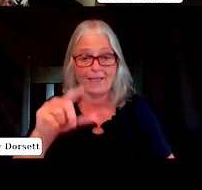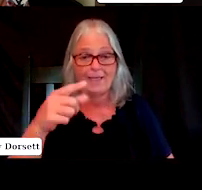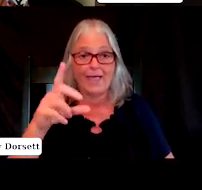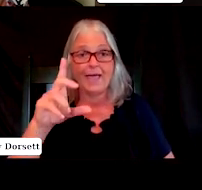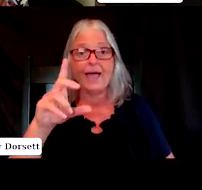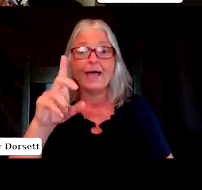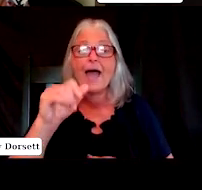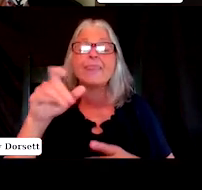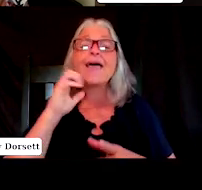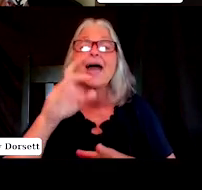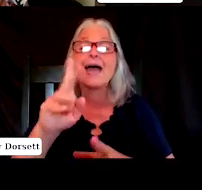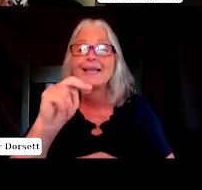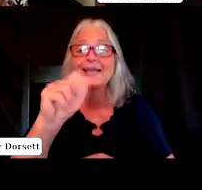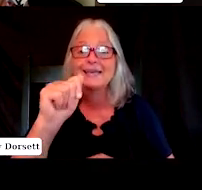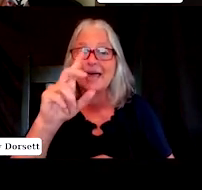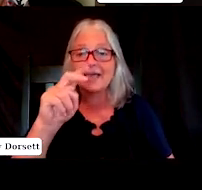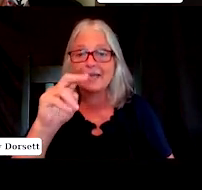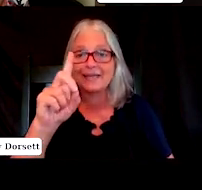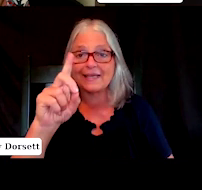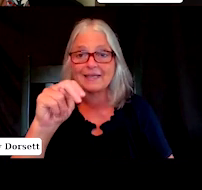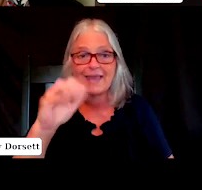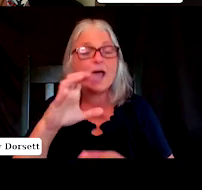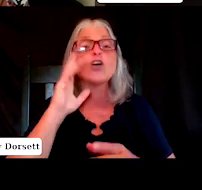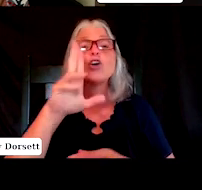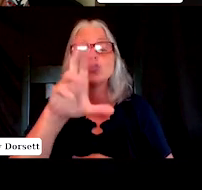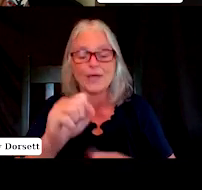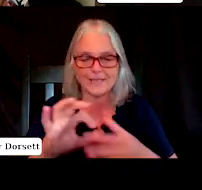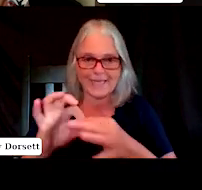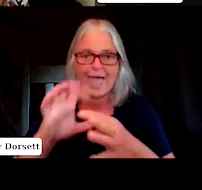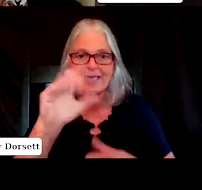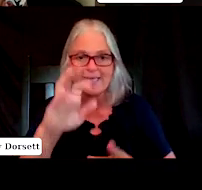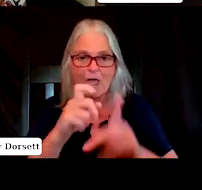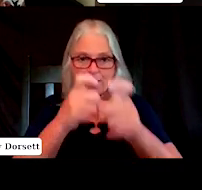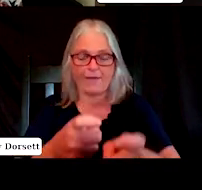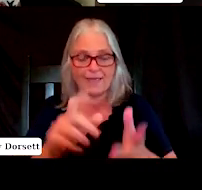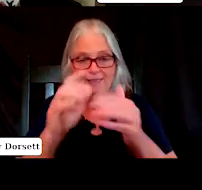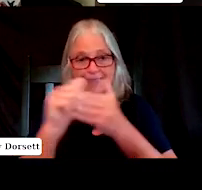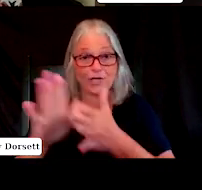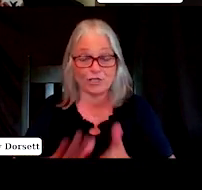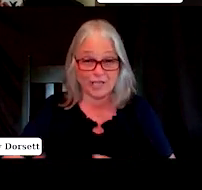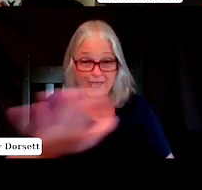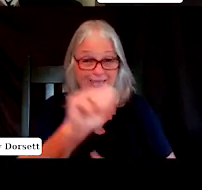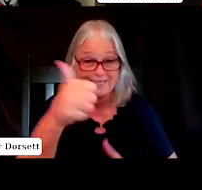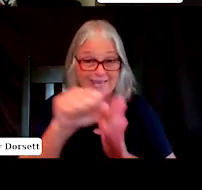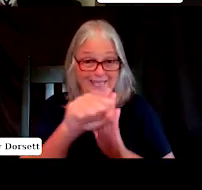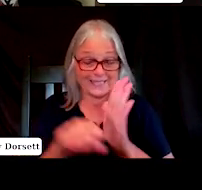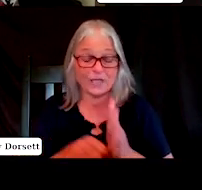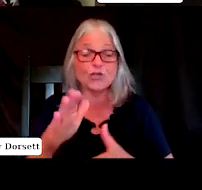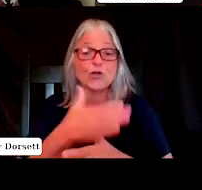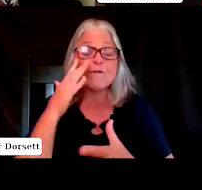And the caregiver Nation network unites caregiving leaders across 10 States at a shared mission to improve supports for family caregivers.